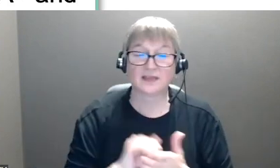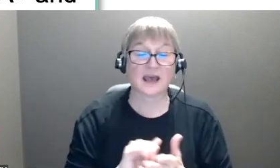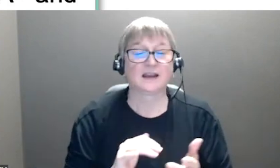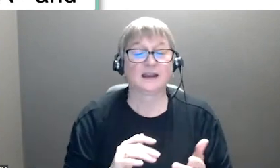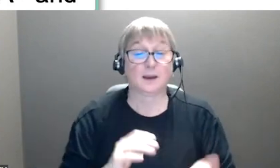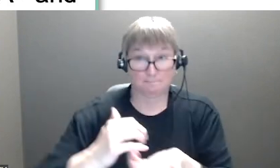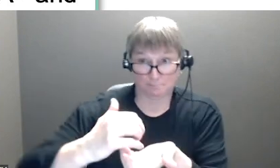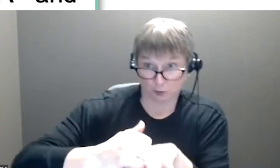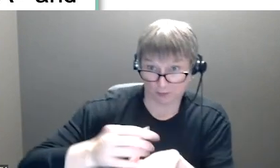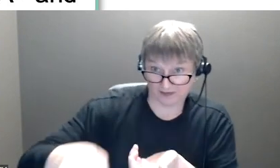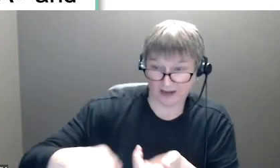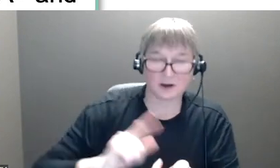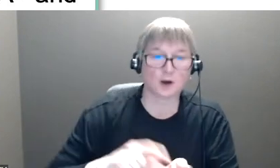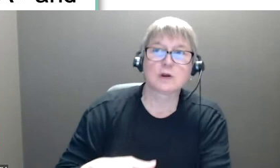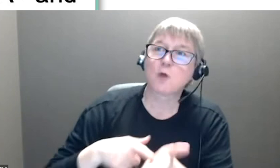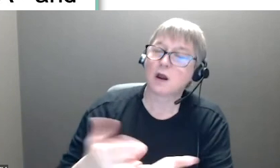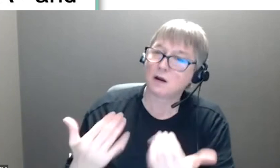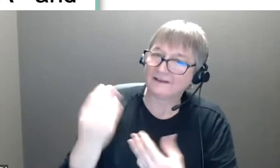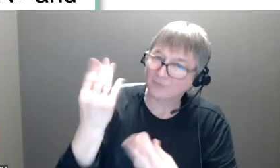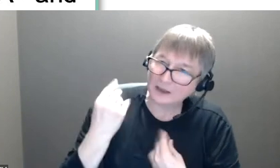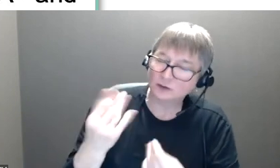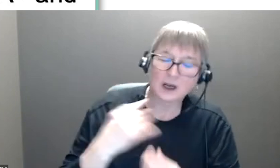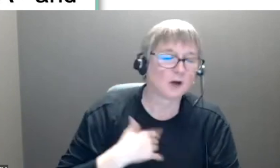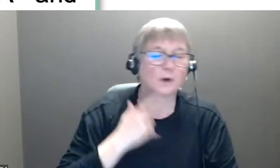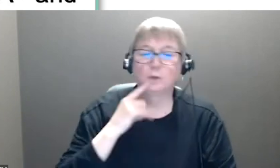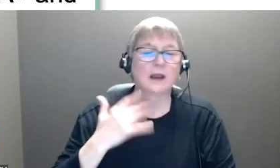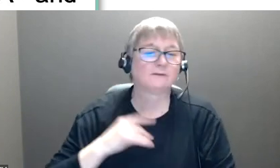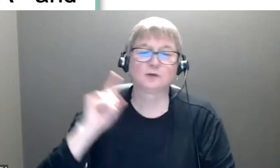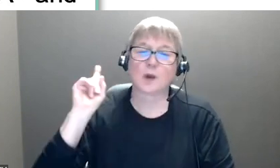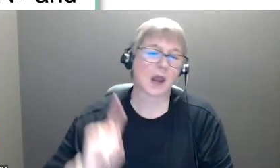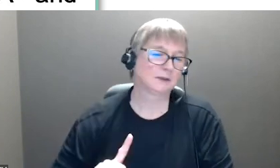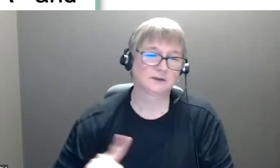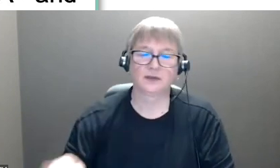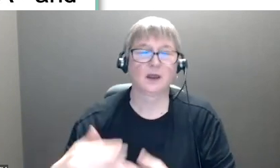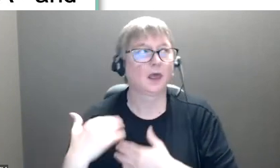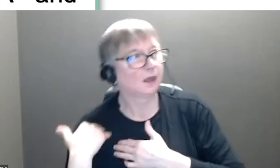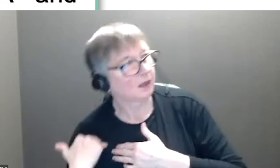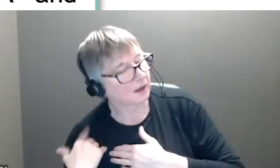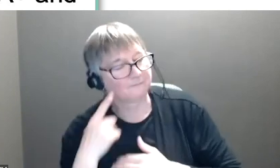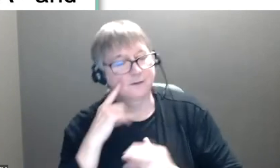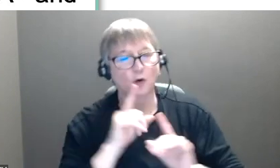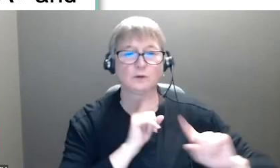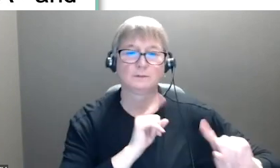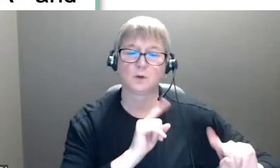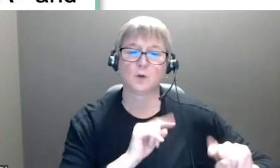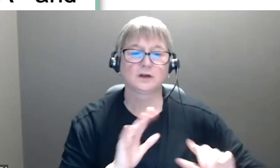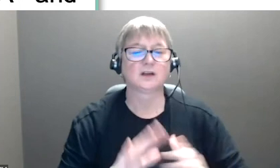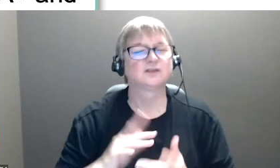burden on organizations. So, combined, these challenges may have in the long term impacts